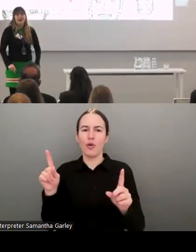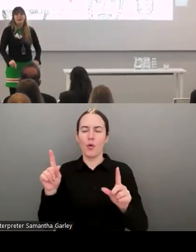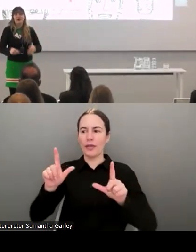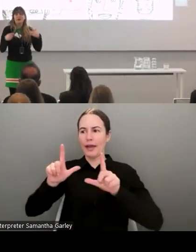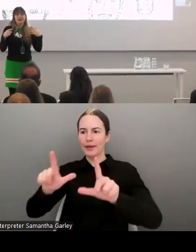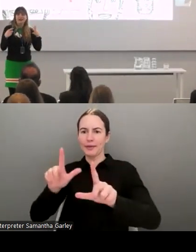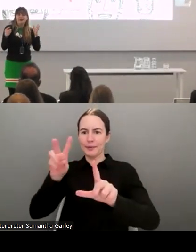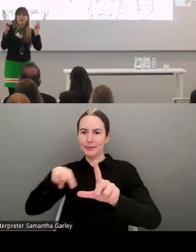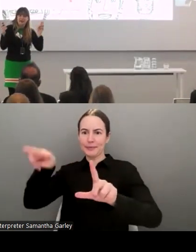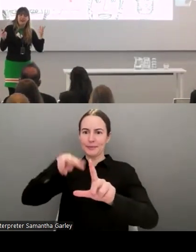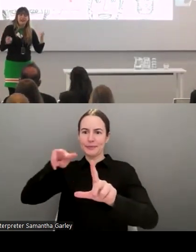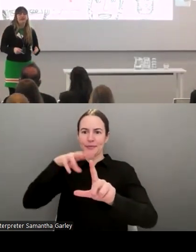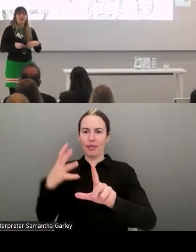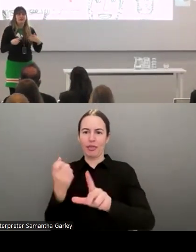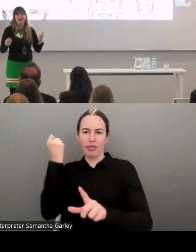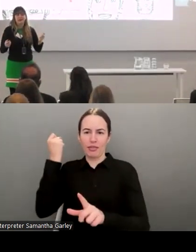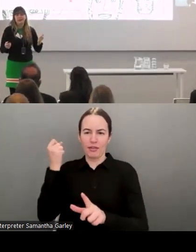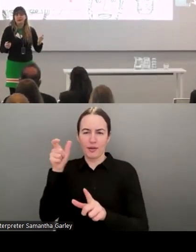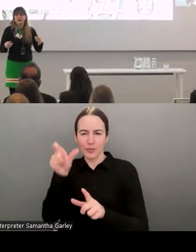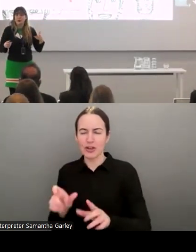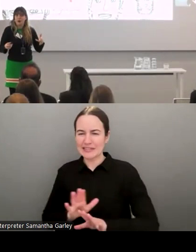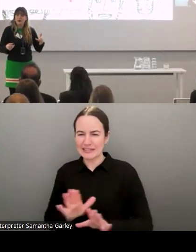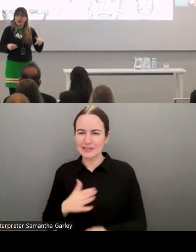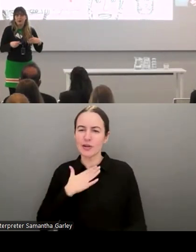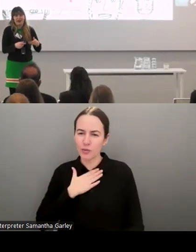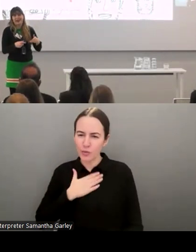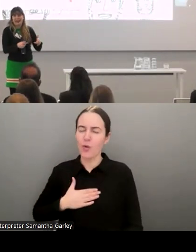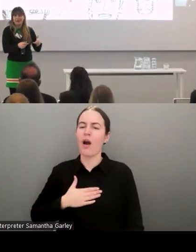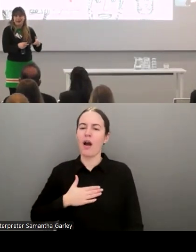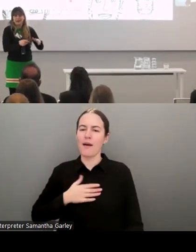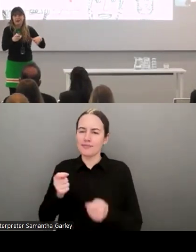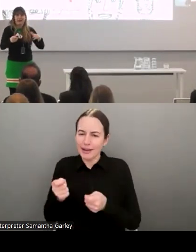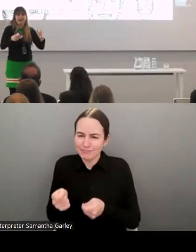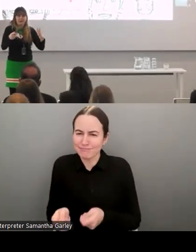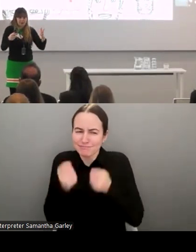but also leave the field a little bit stronger than when I came in to disrupt